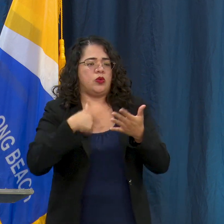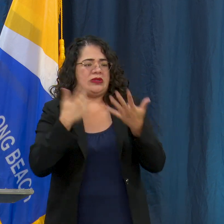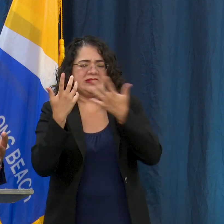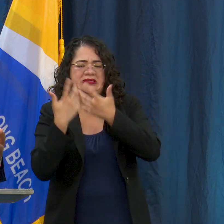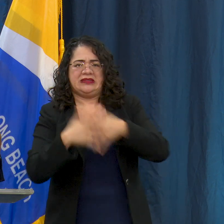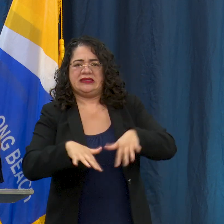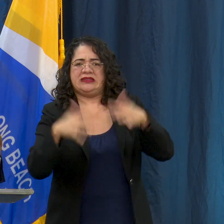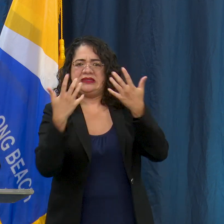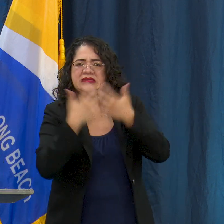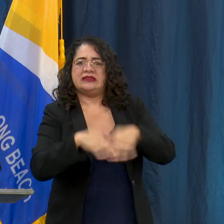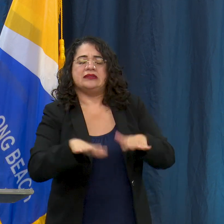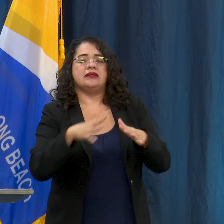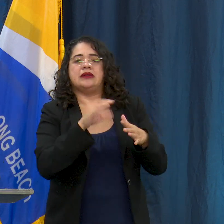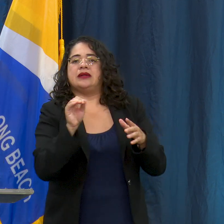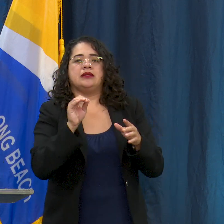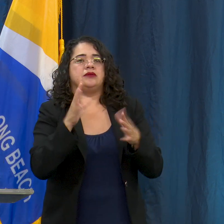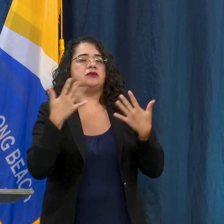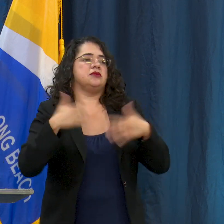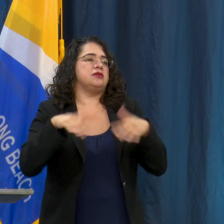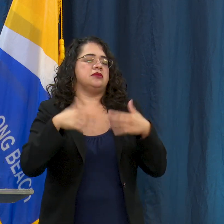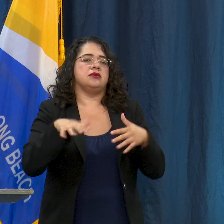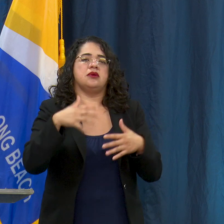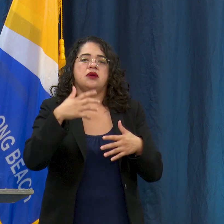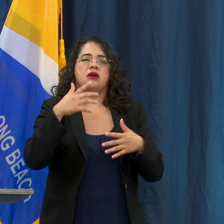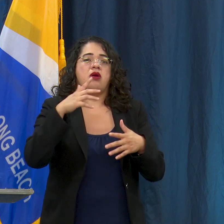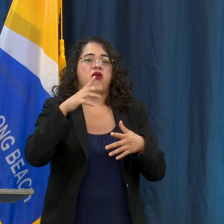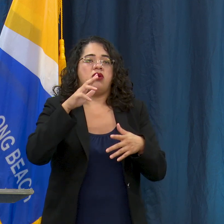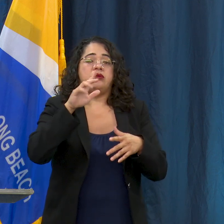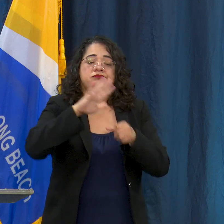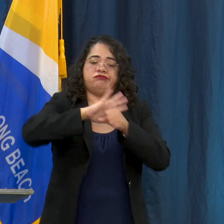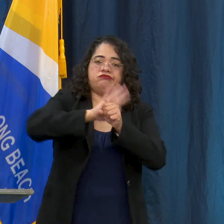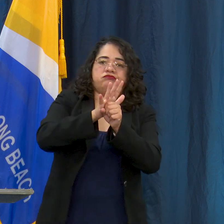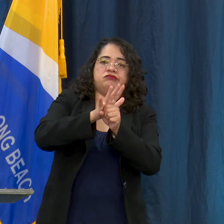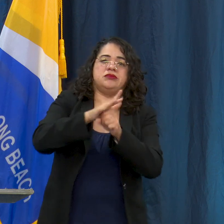was the topic of discussion all across the city, the state and the